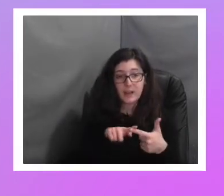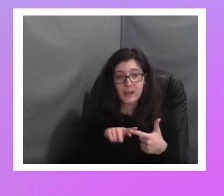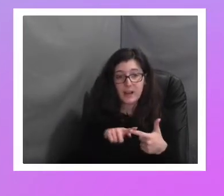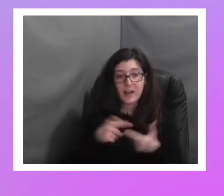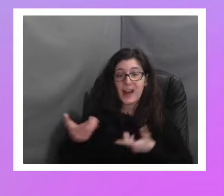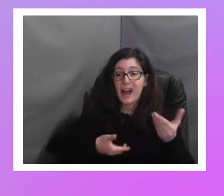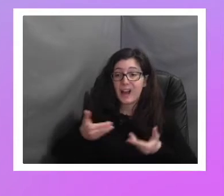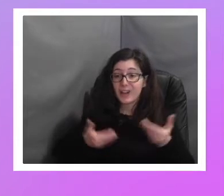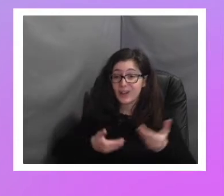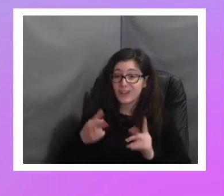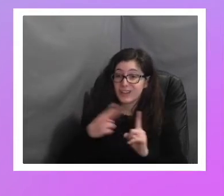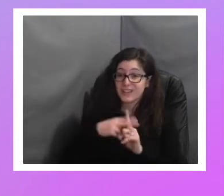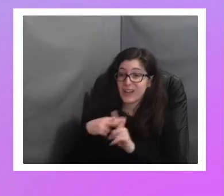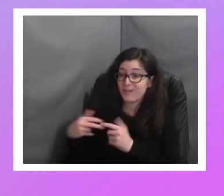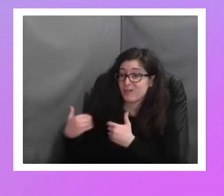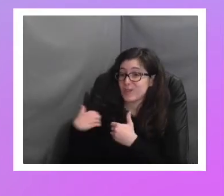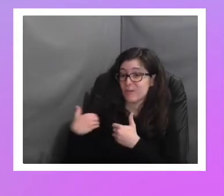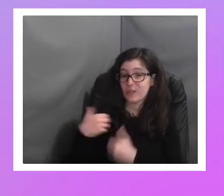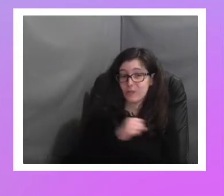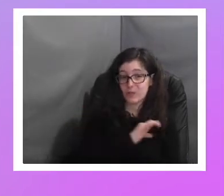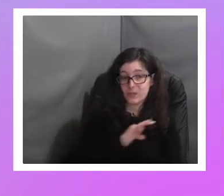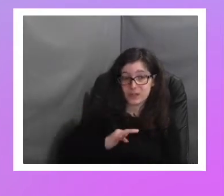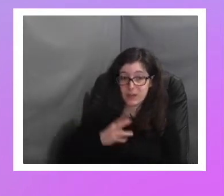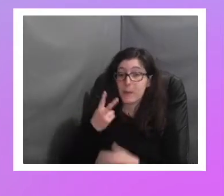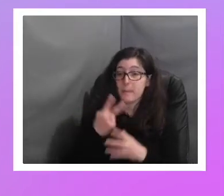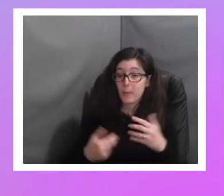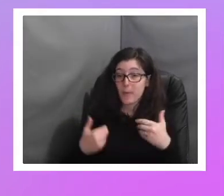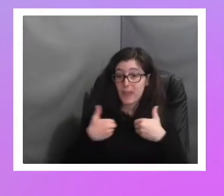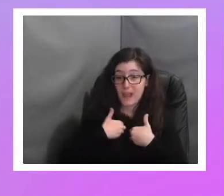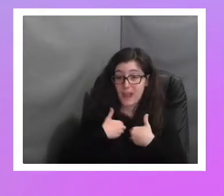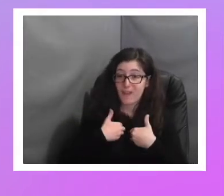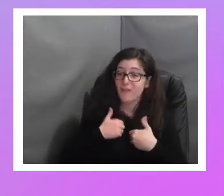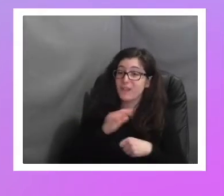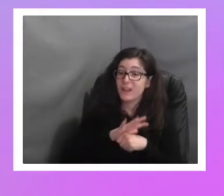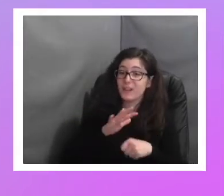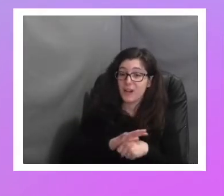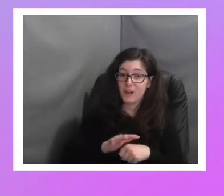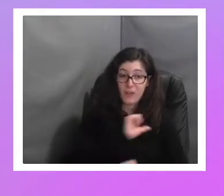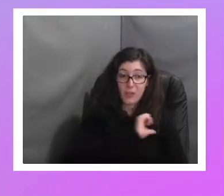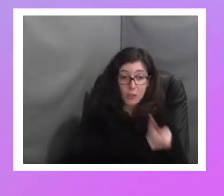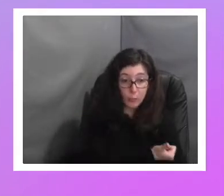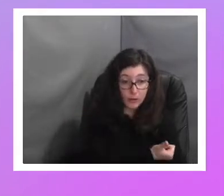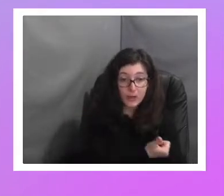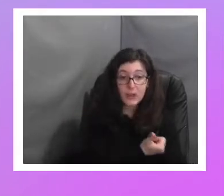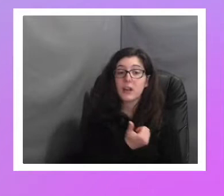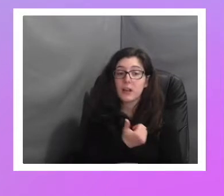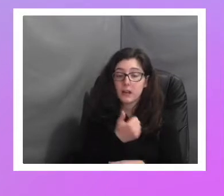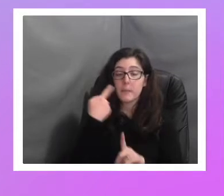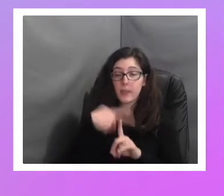responsible staff who has both sufficient authority and budgetary authority to get the job done,